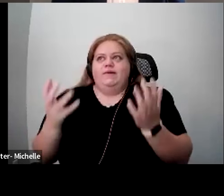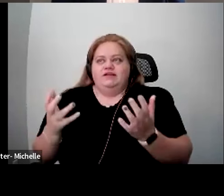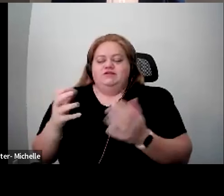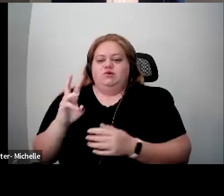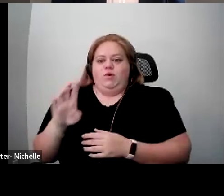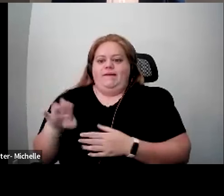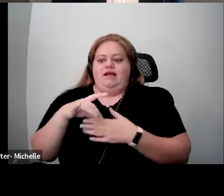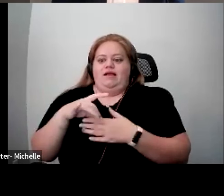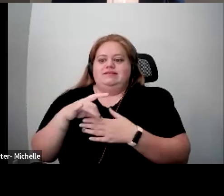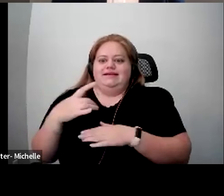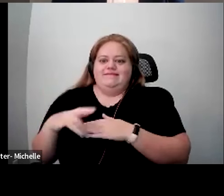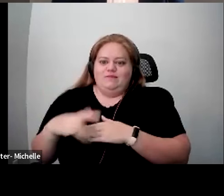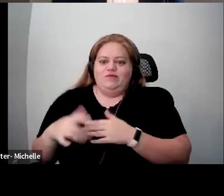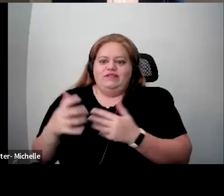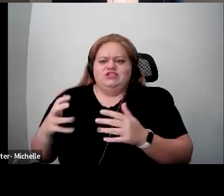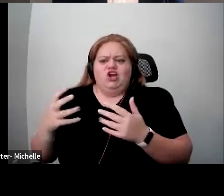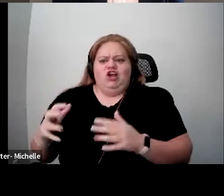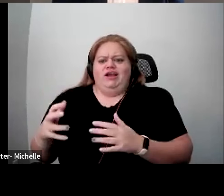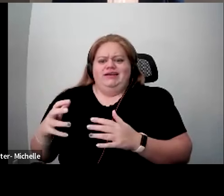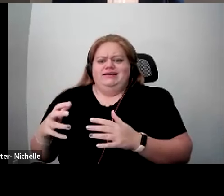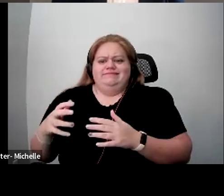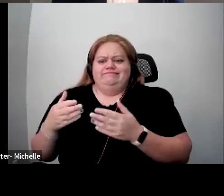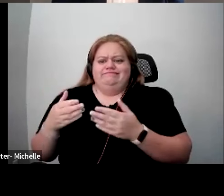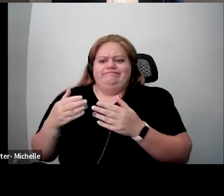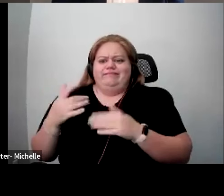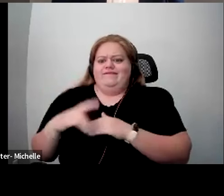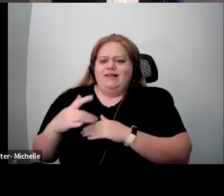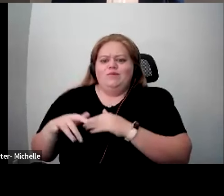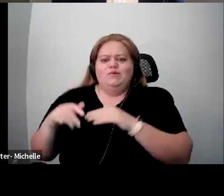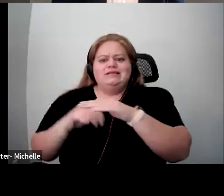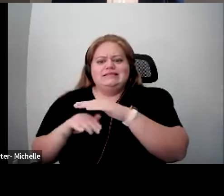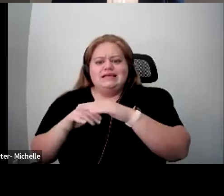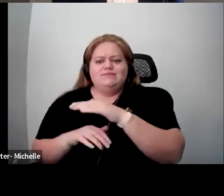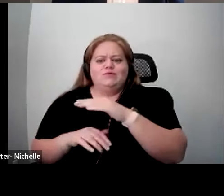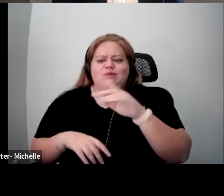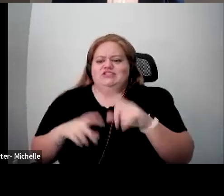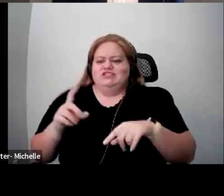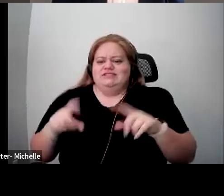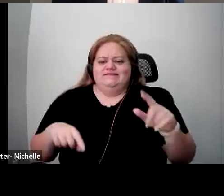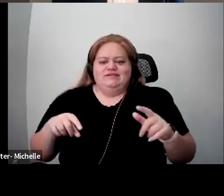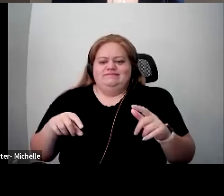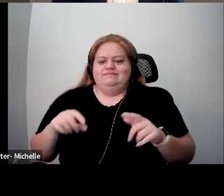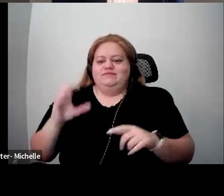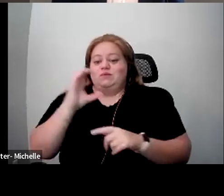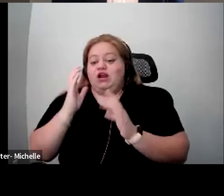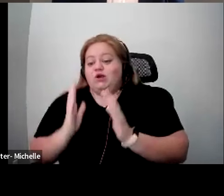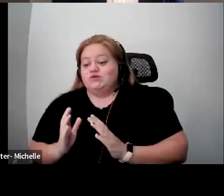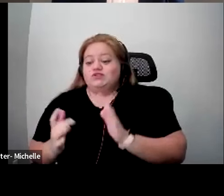out there, which already proves itself to be accessible. There are many different browsers and technologies already--